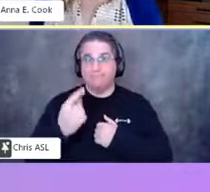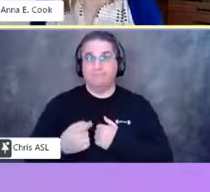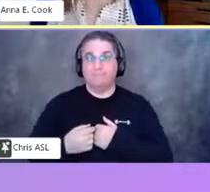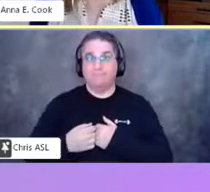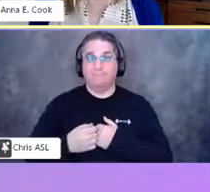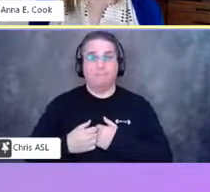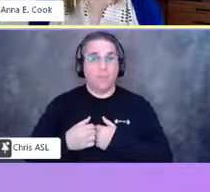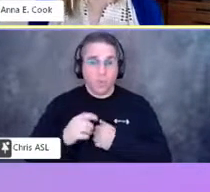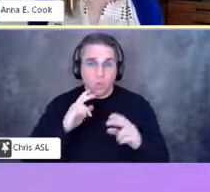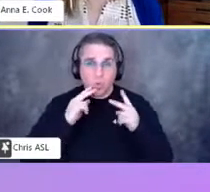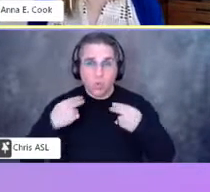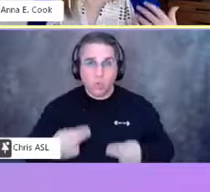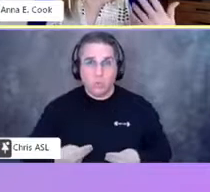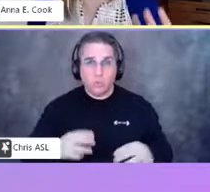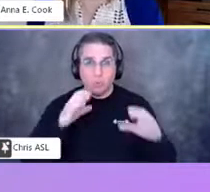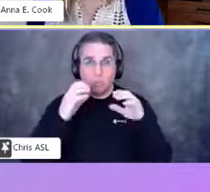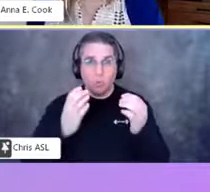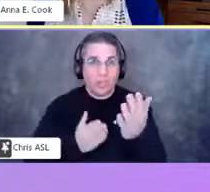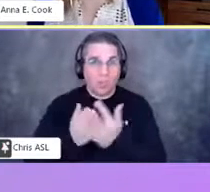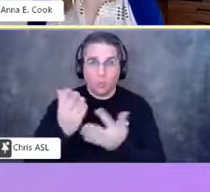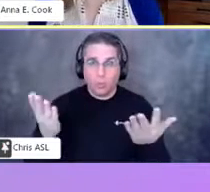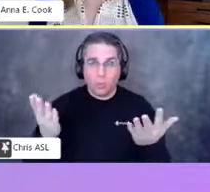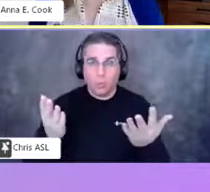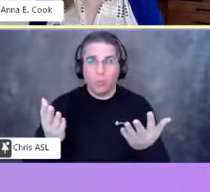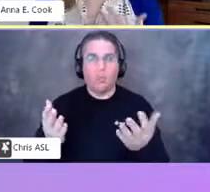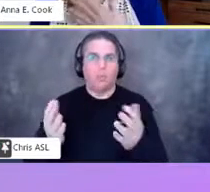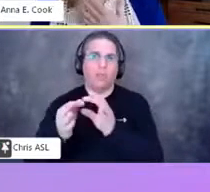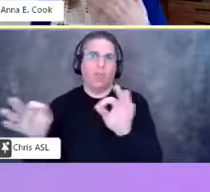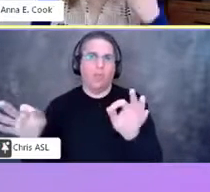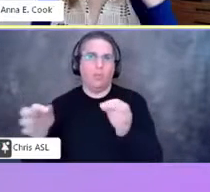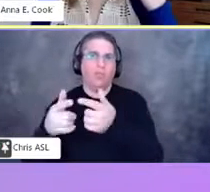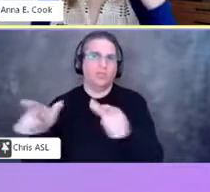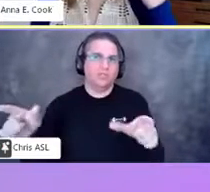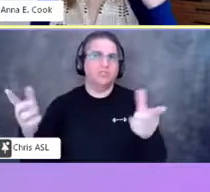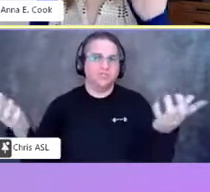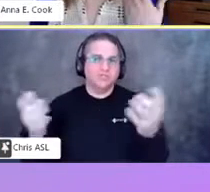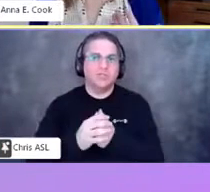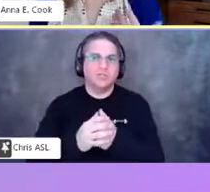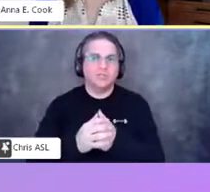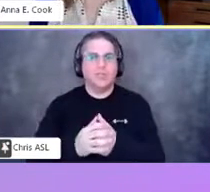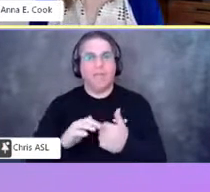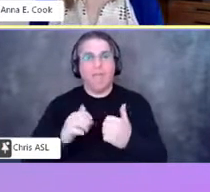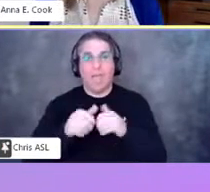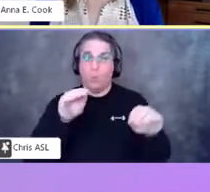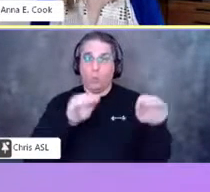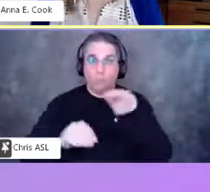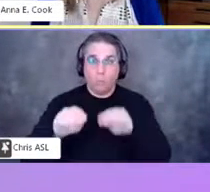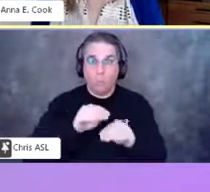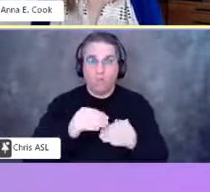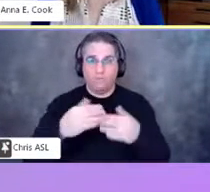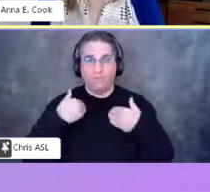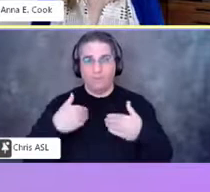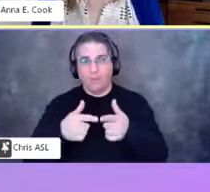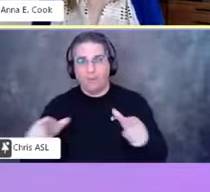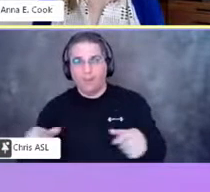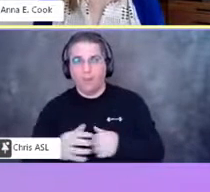communicate the way we move including our body eye and facial cues all create constant flows